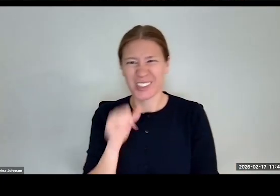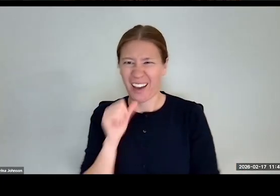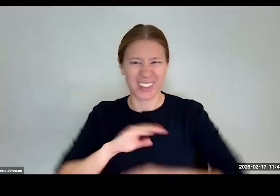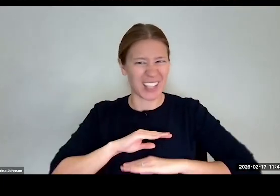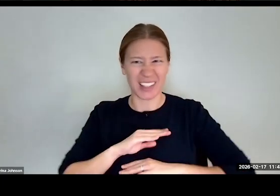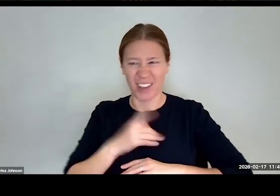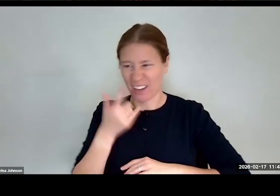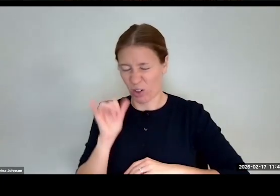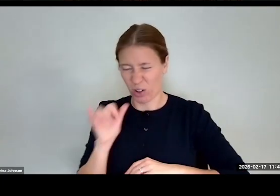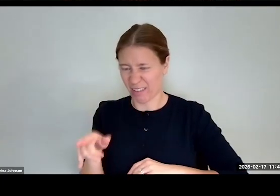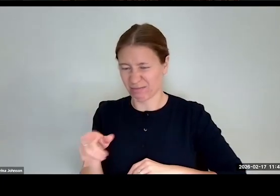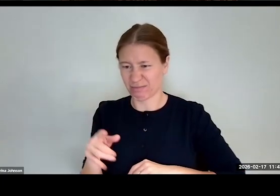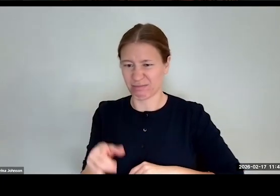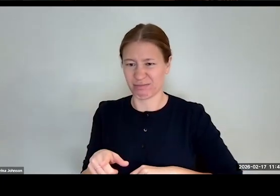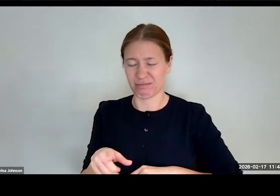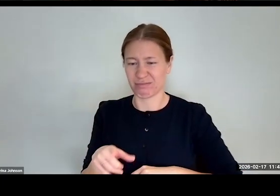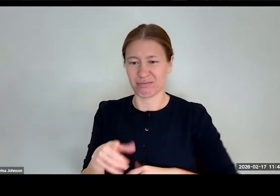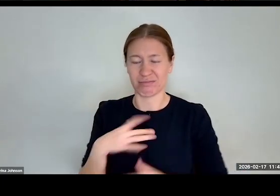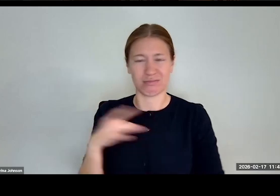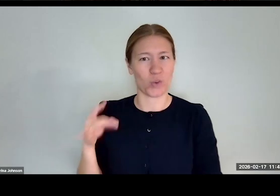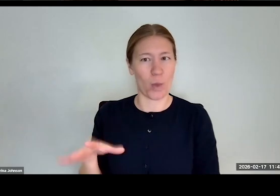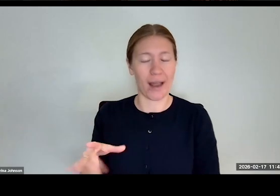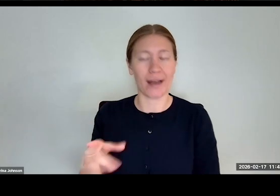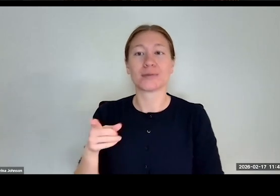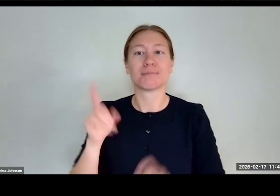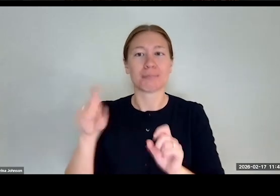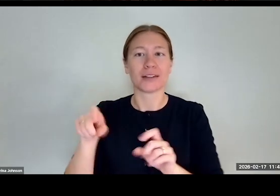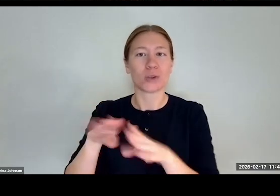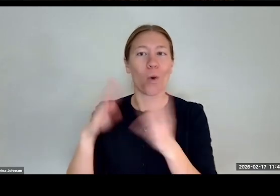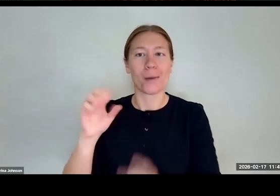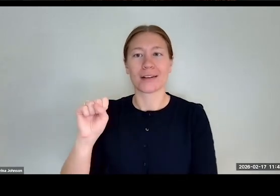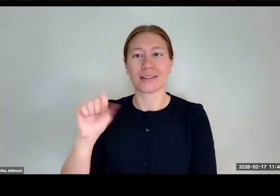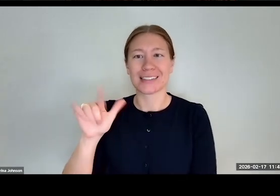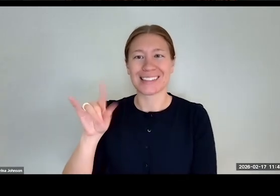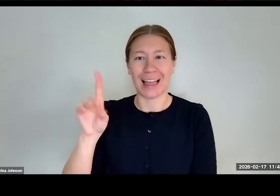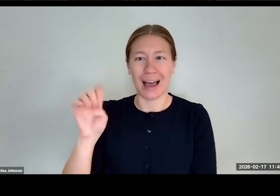to go back into your slide master and adapt, adapt your templates to appear how you want them to.